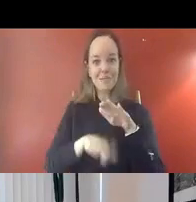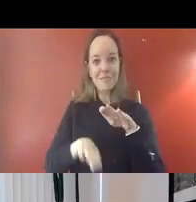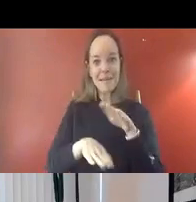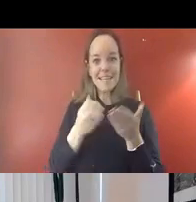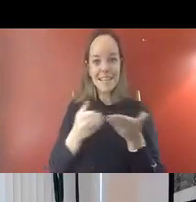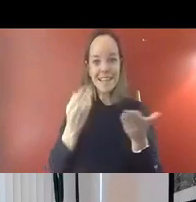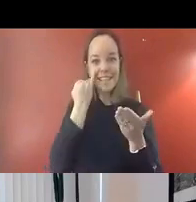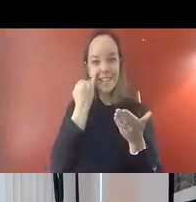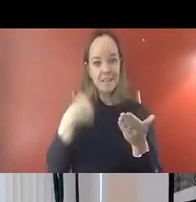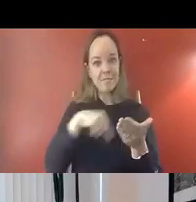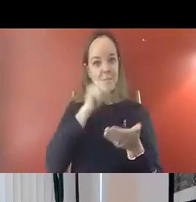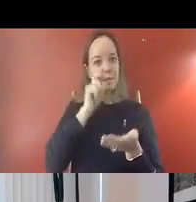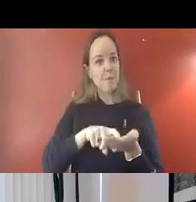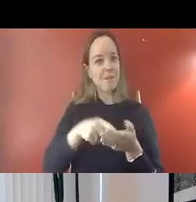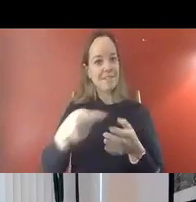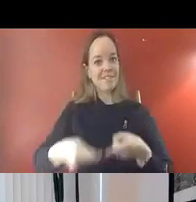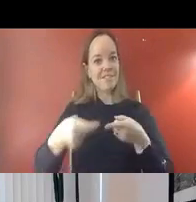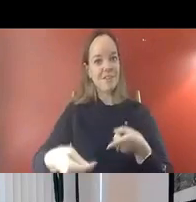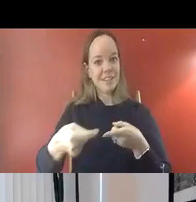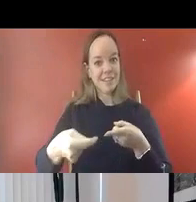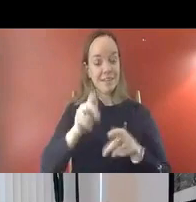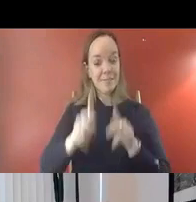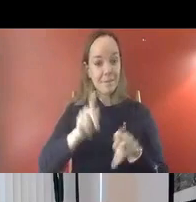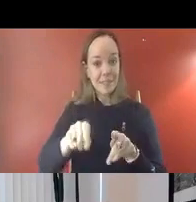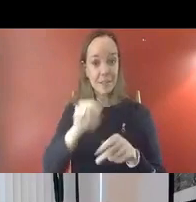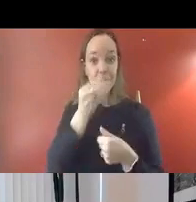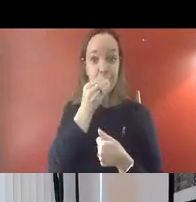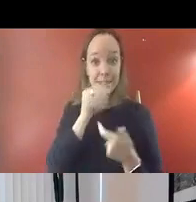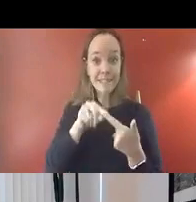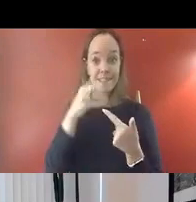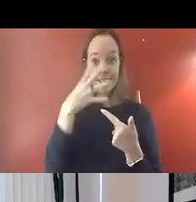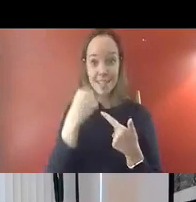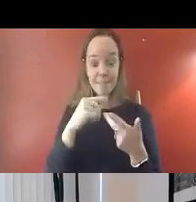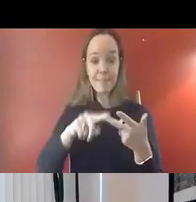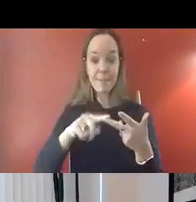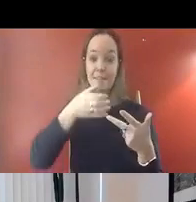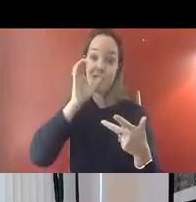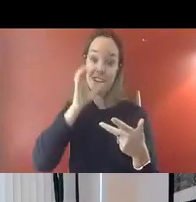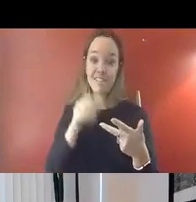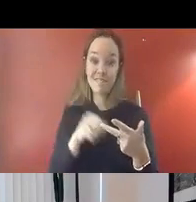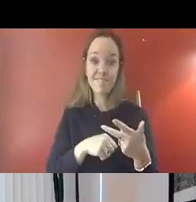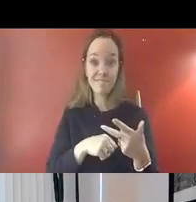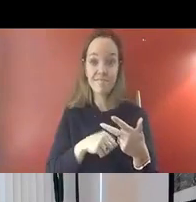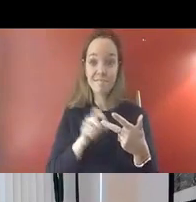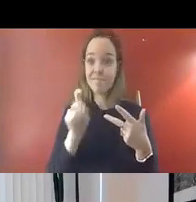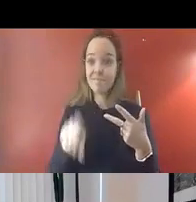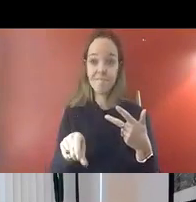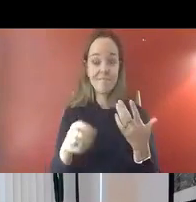People need to eat, they need to sleep, notice that we're struggling in any way. and they need to drink. I'm hearing this People need to eat, they need to sleep, from around the hospital even in our own and they need to drink. I'm hearing this